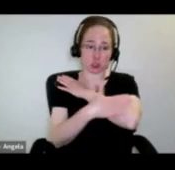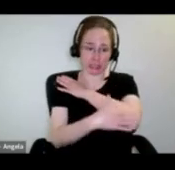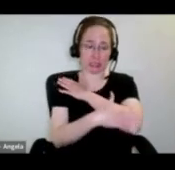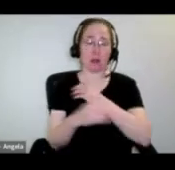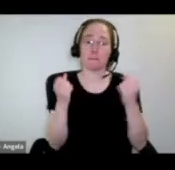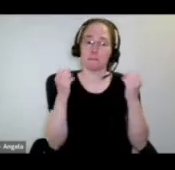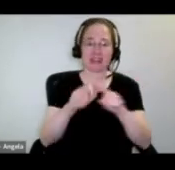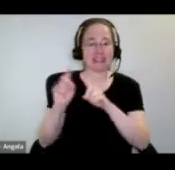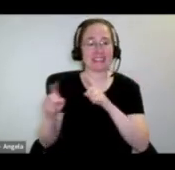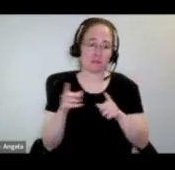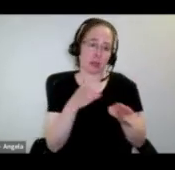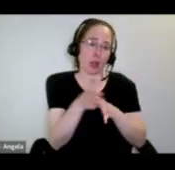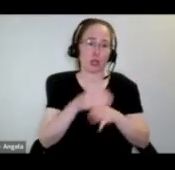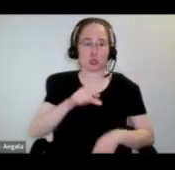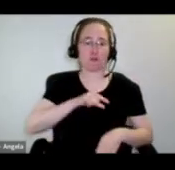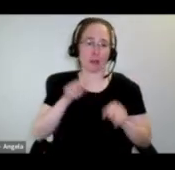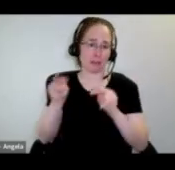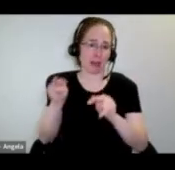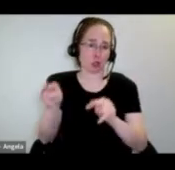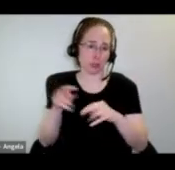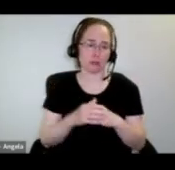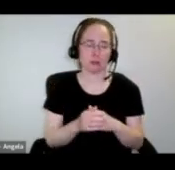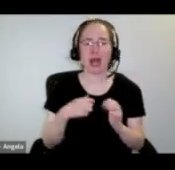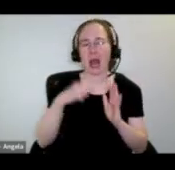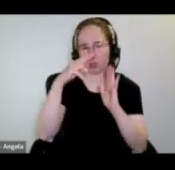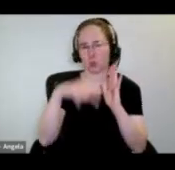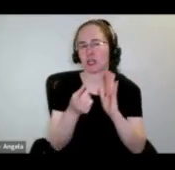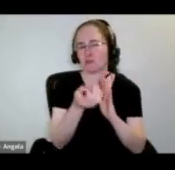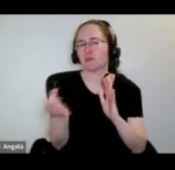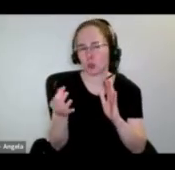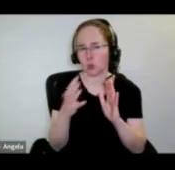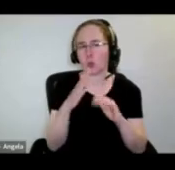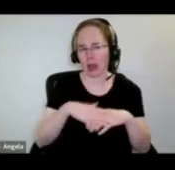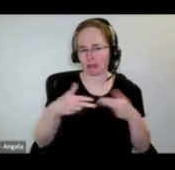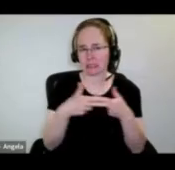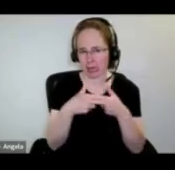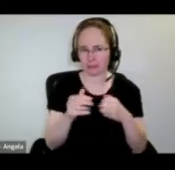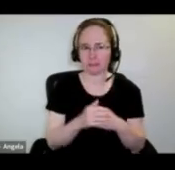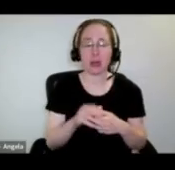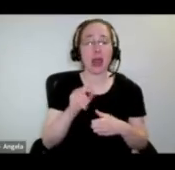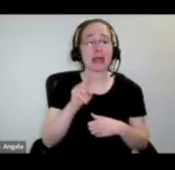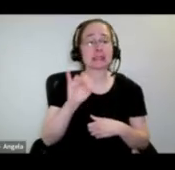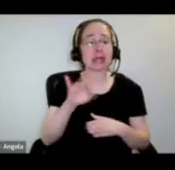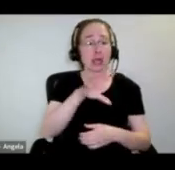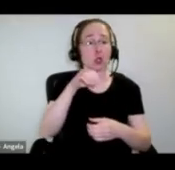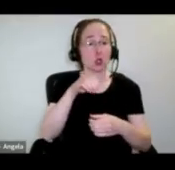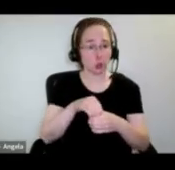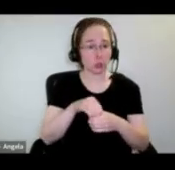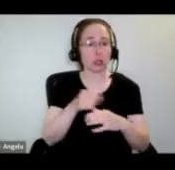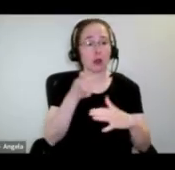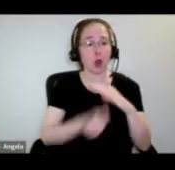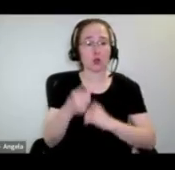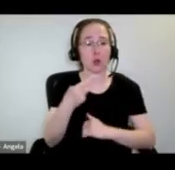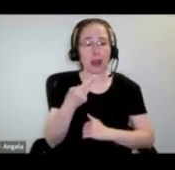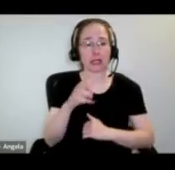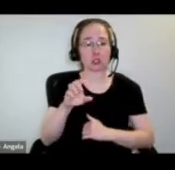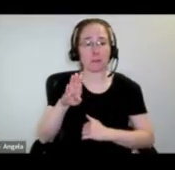Rosa Plasencia: National Core Indicators is also recognized nationally in many different areas of quality monitoring. I'm going to read through a few that are on the slide.